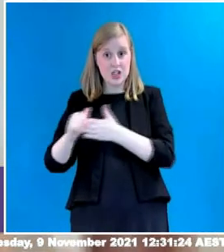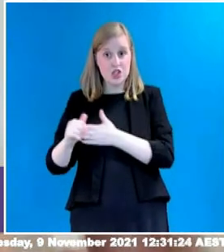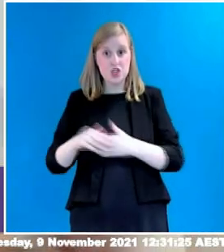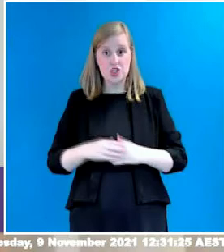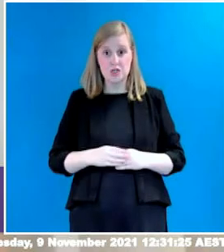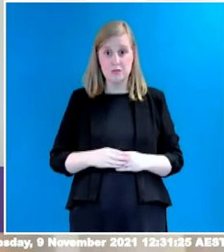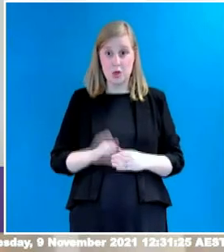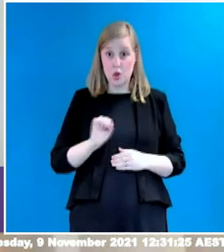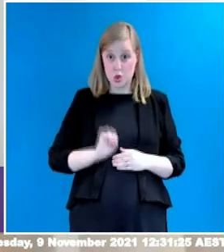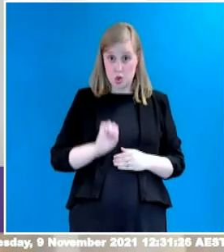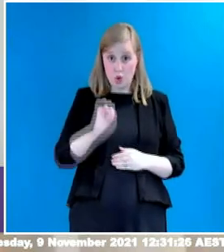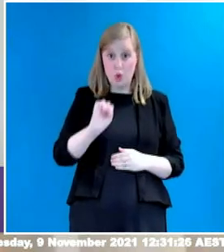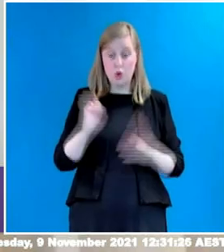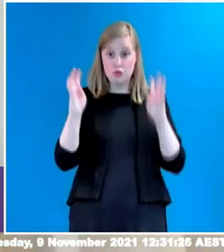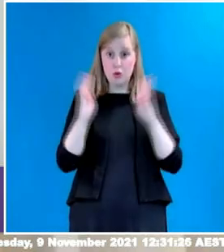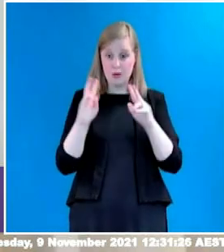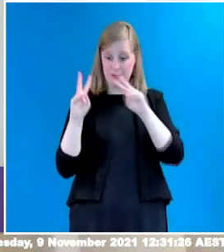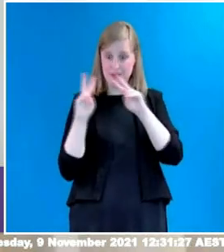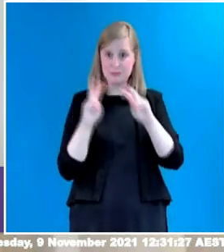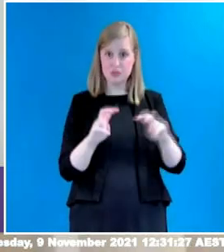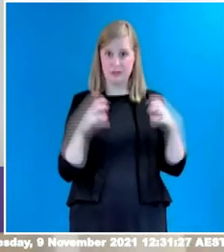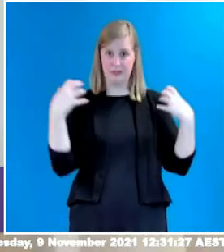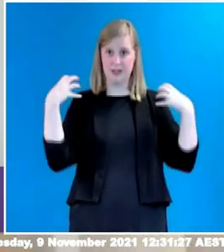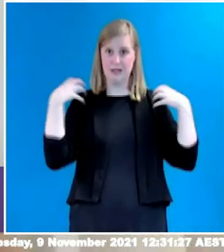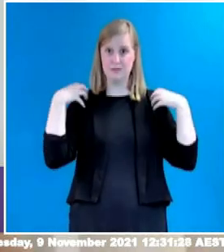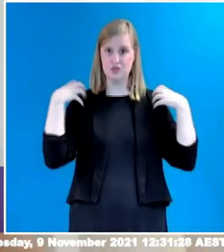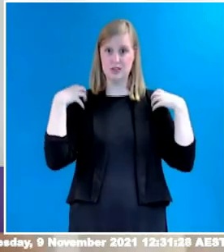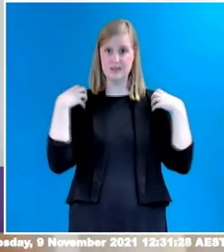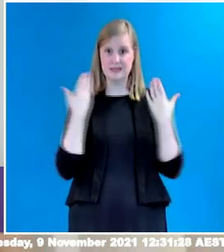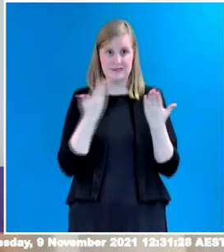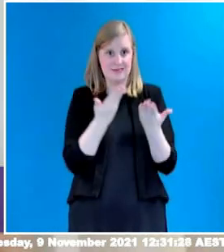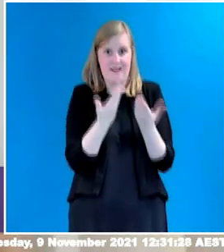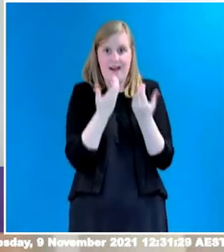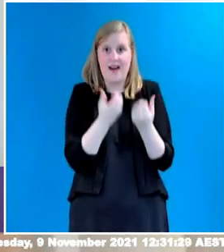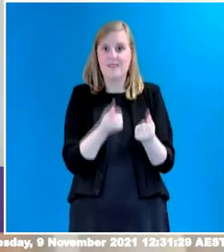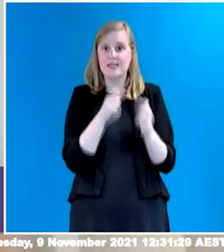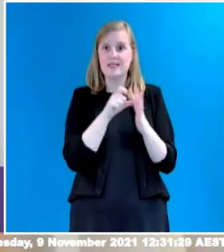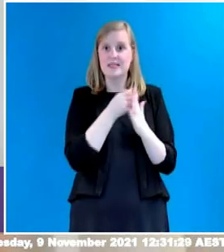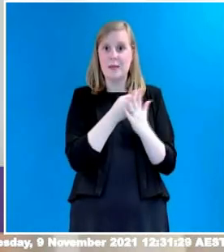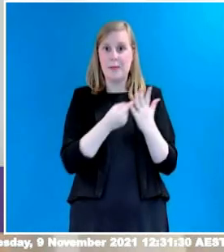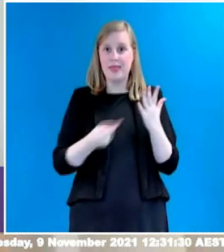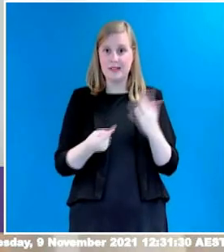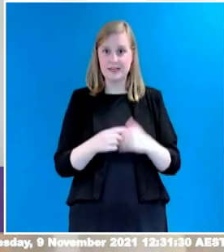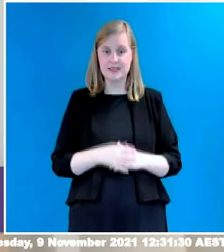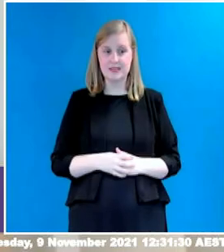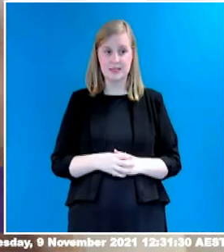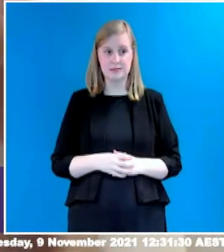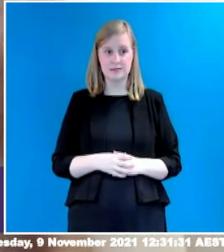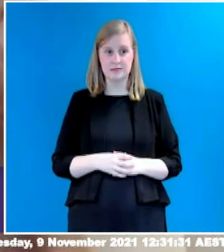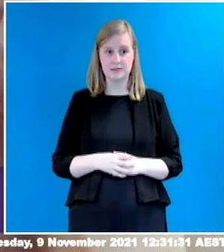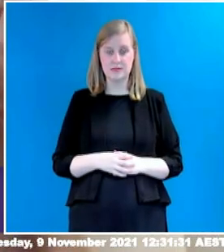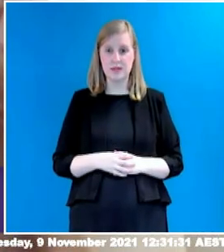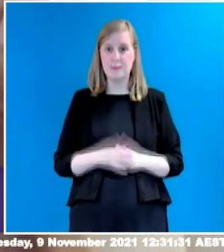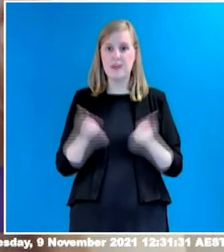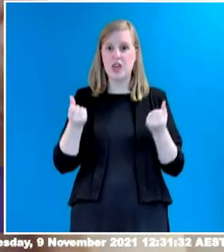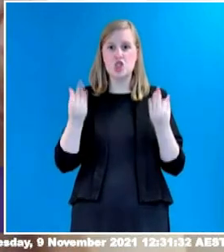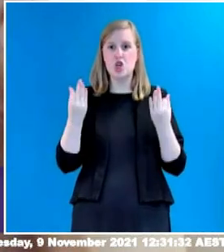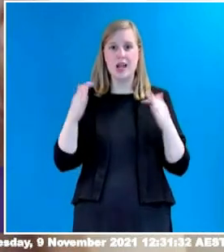in that space, capable of doing those sorts of things. Yet there is no training and development pitched at that level,